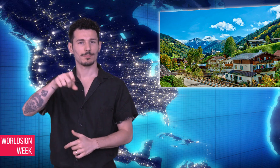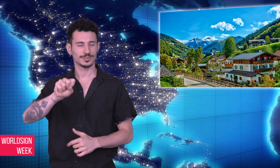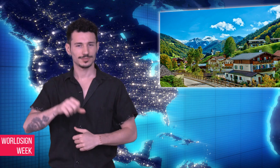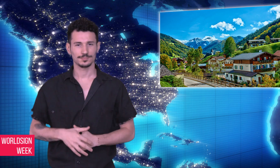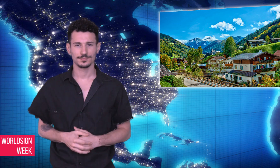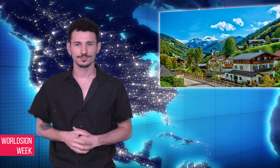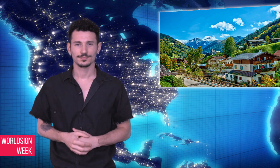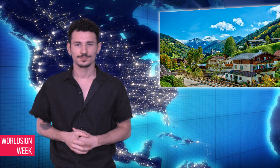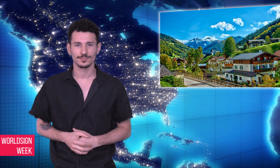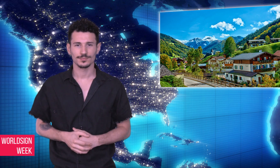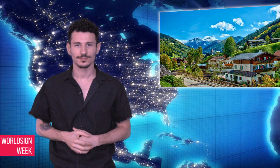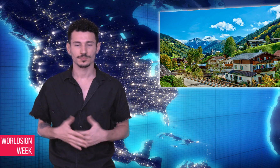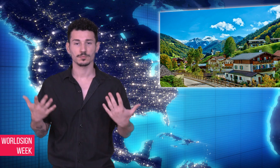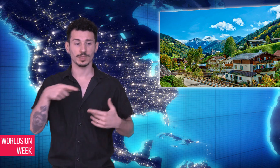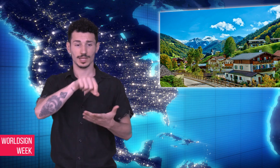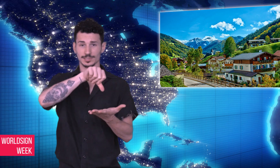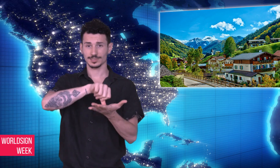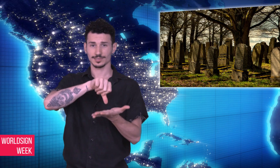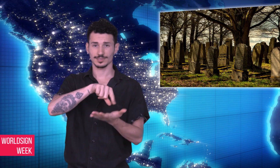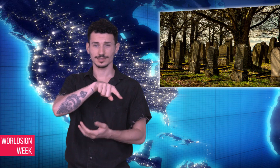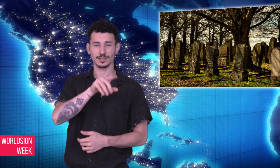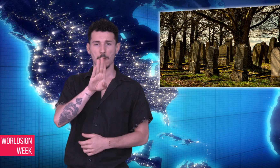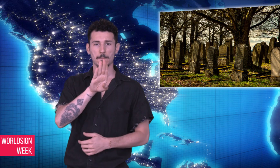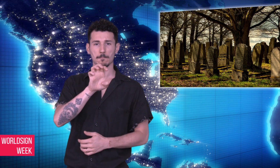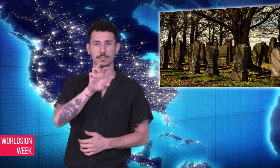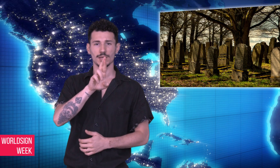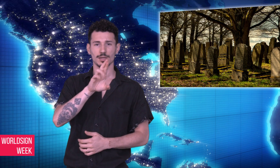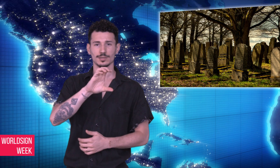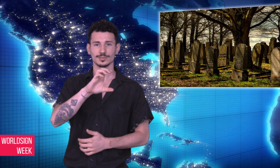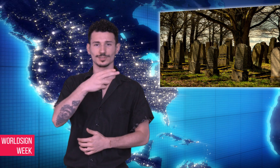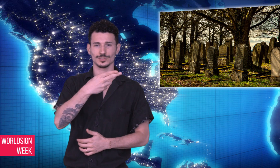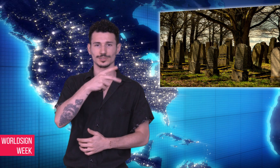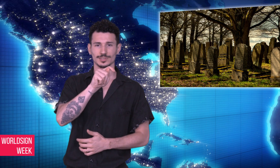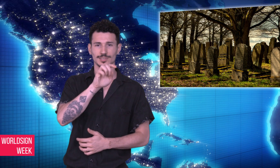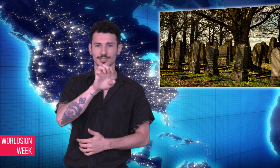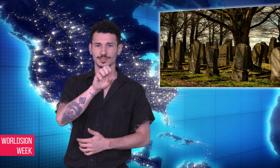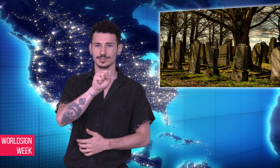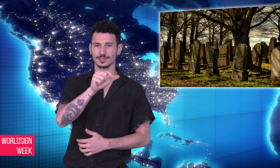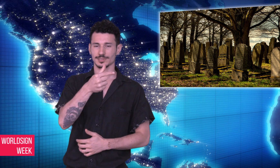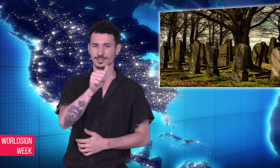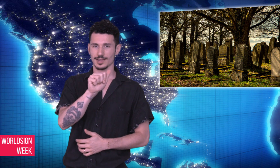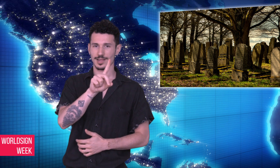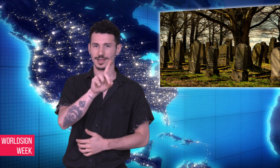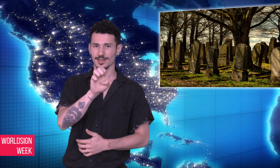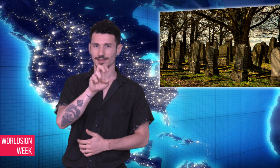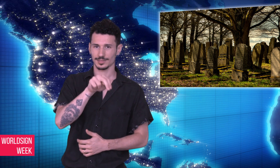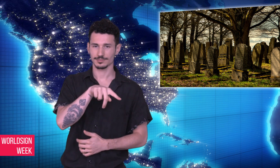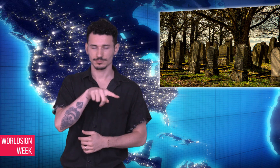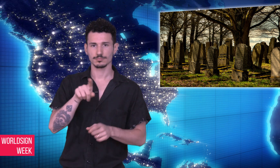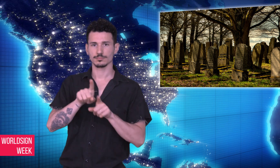held a lottery for 200 vacant grave spaces last Wednesday. Prices varied